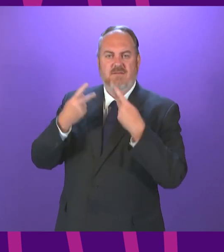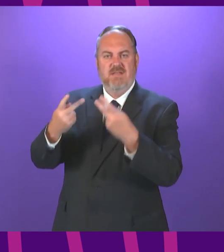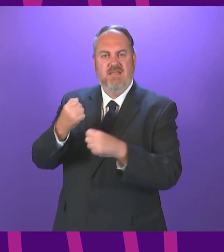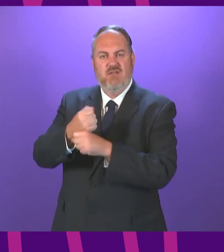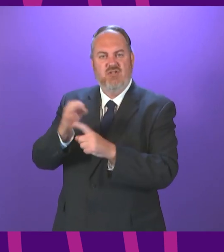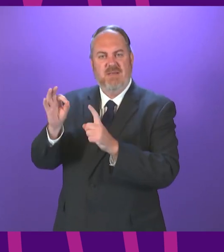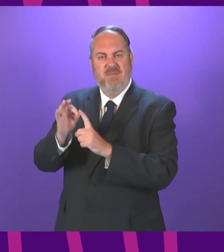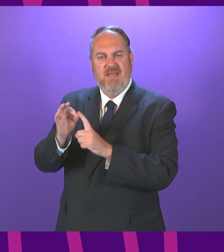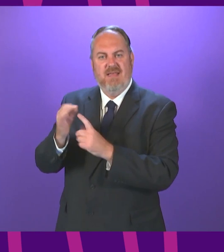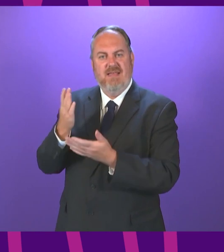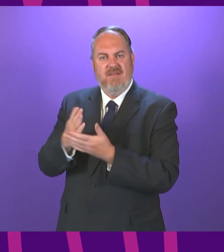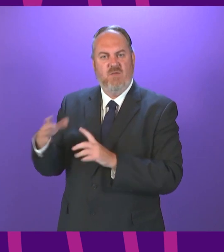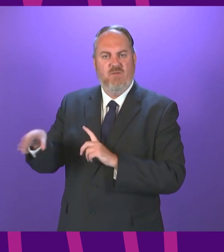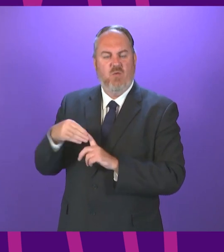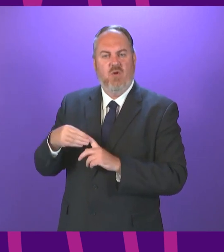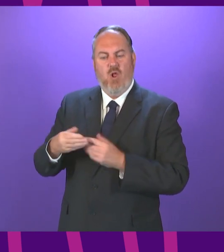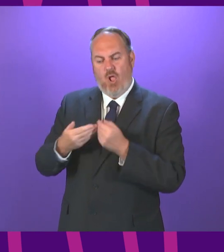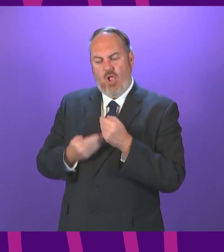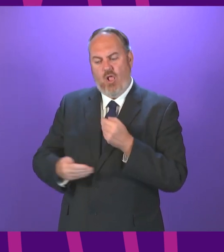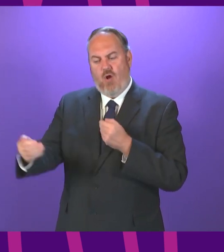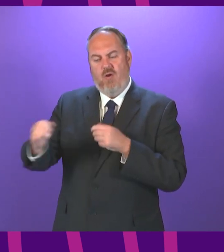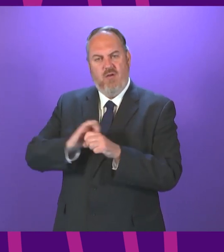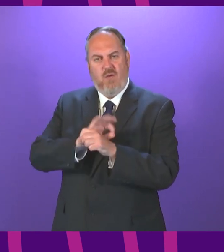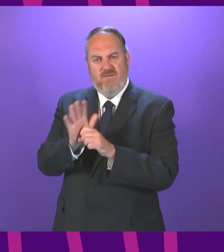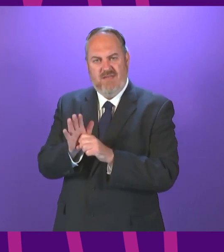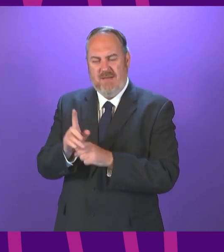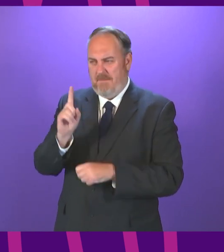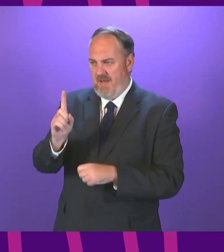That is simply mounting pressure on us. We are not coping with the demand at present.